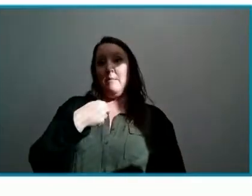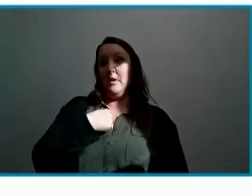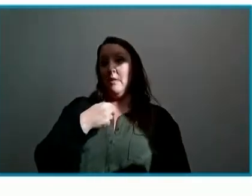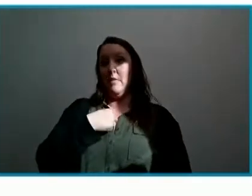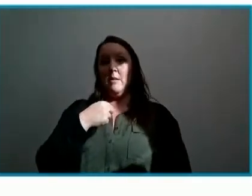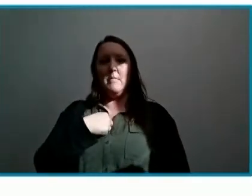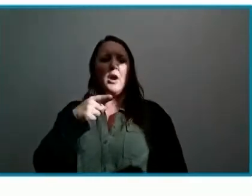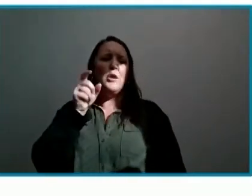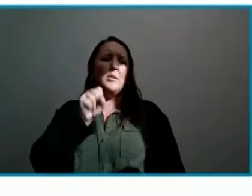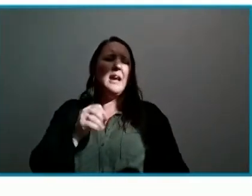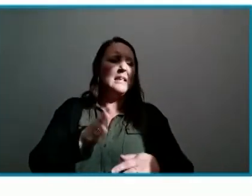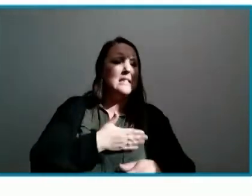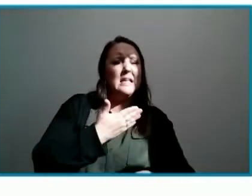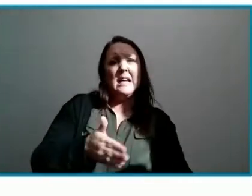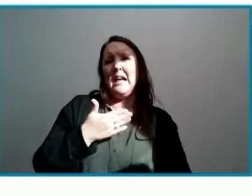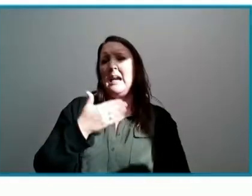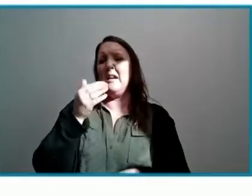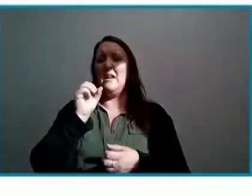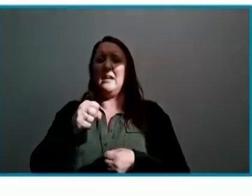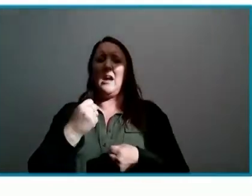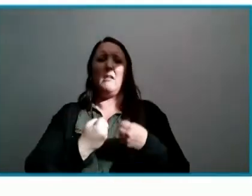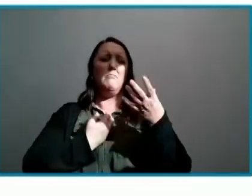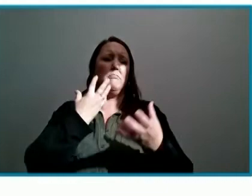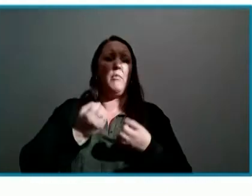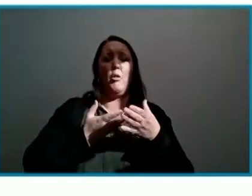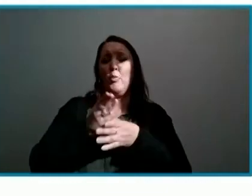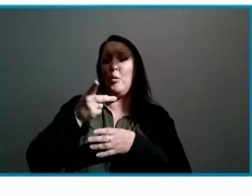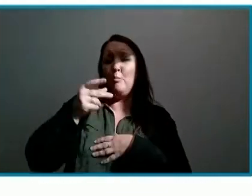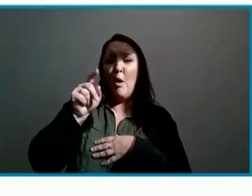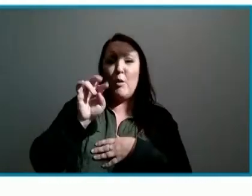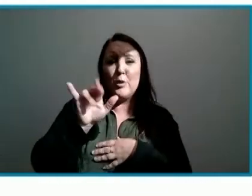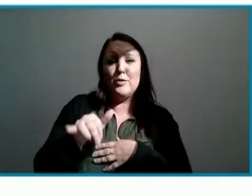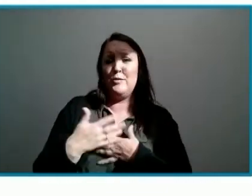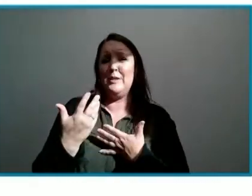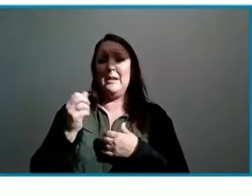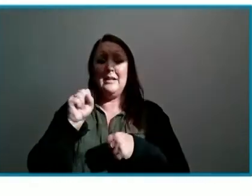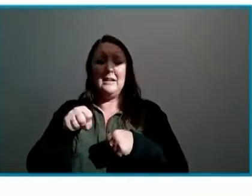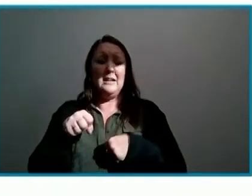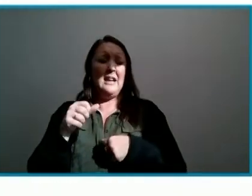you know, and those things, uh, being able to do that is a huge blessing.